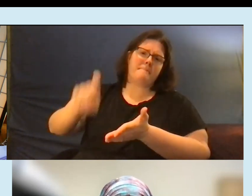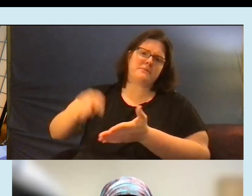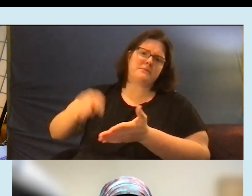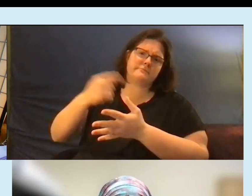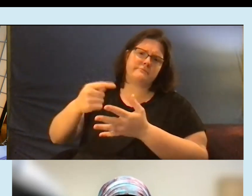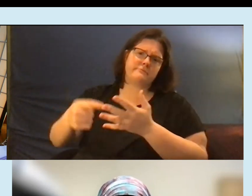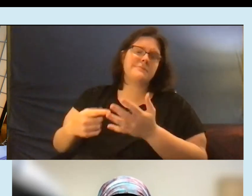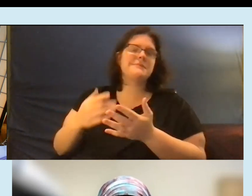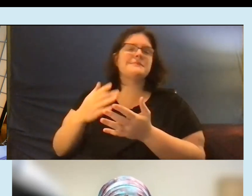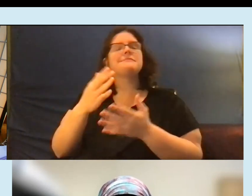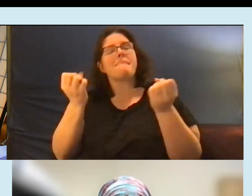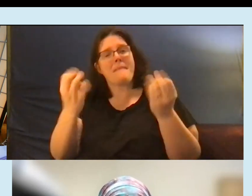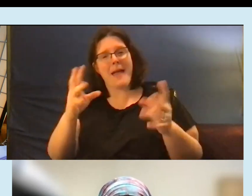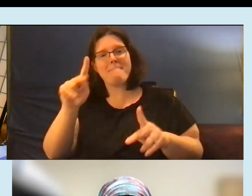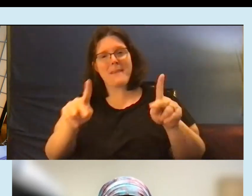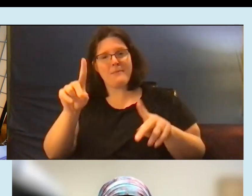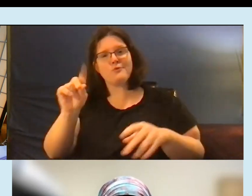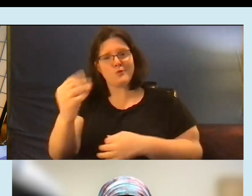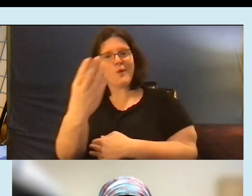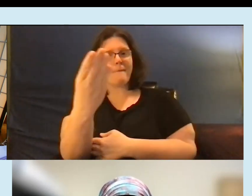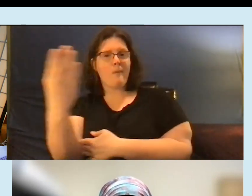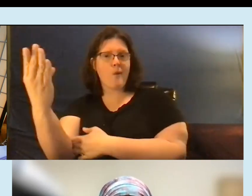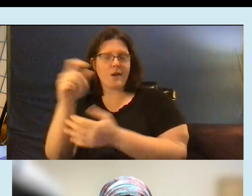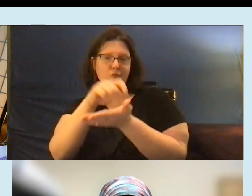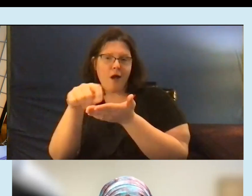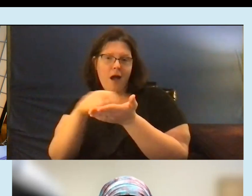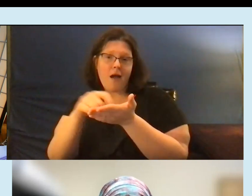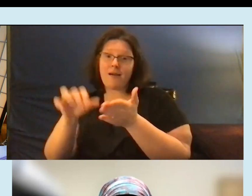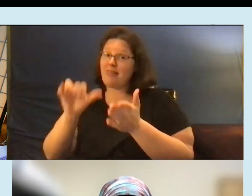morning pages and things like that and I think that's really great and that works for people